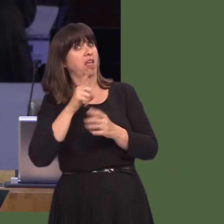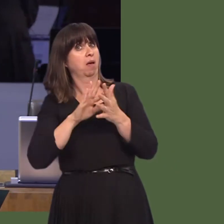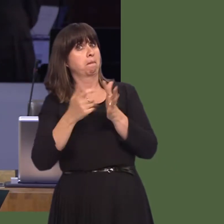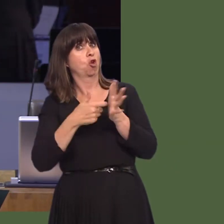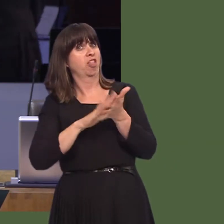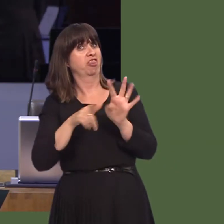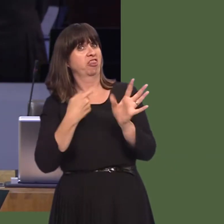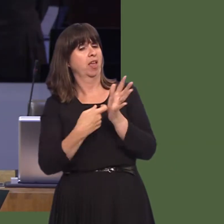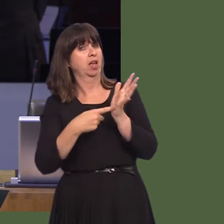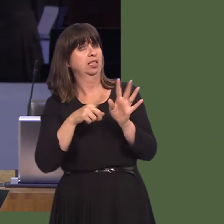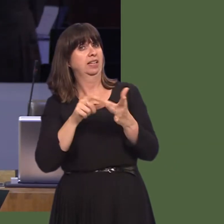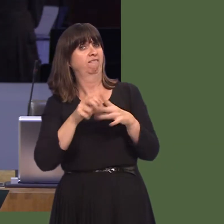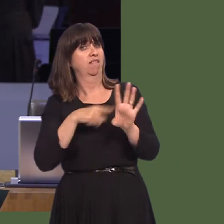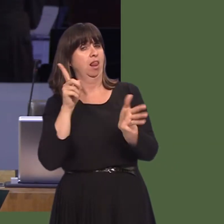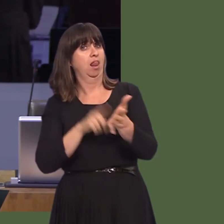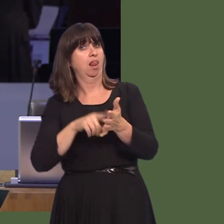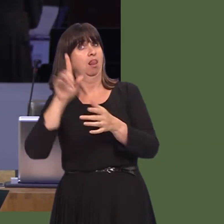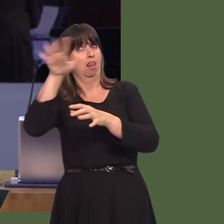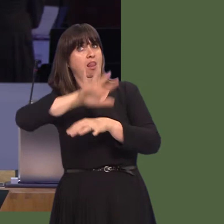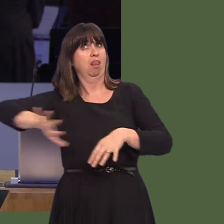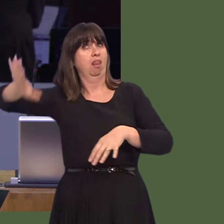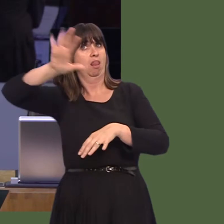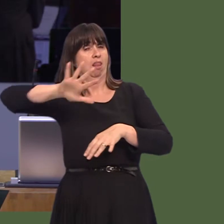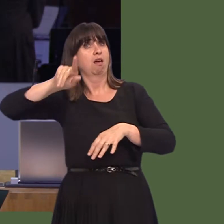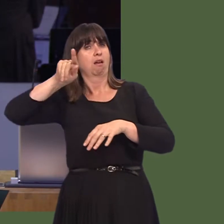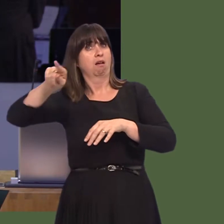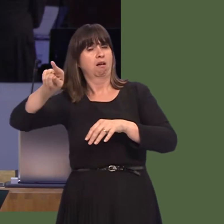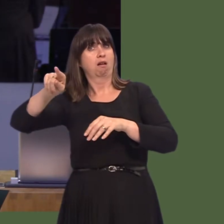been leased to a private company and trades under the name of BikePark Wales, as a result